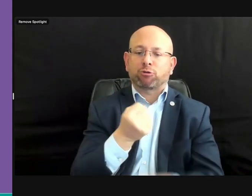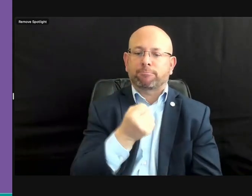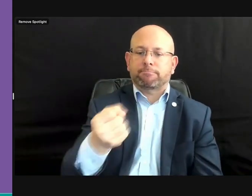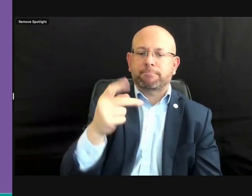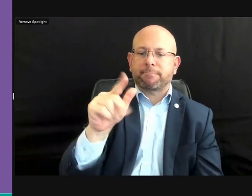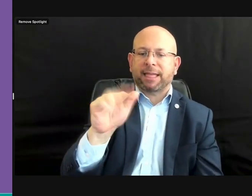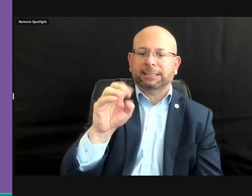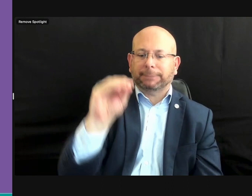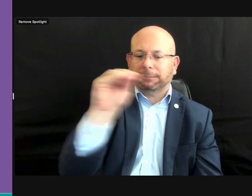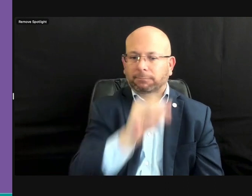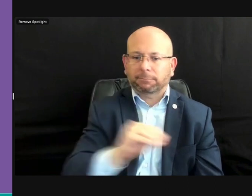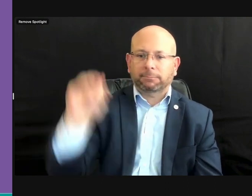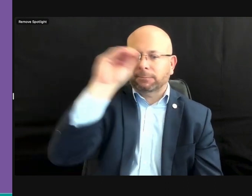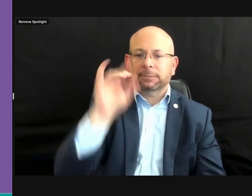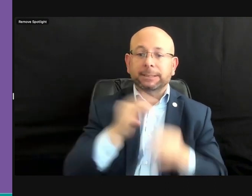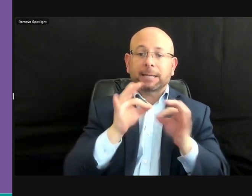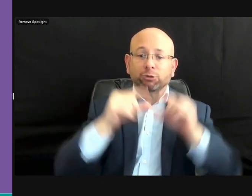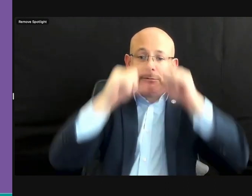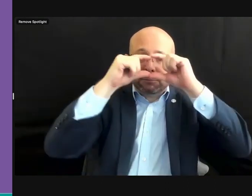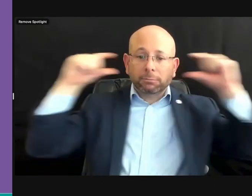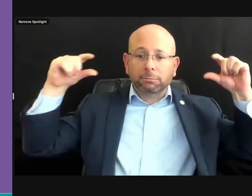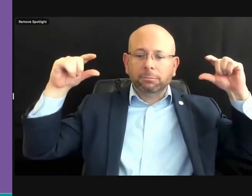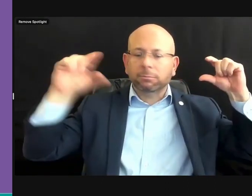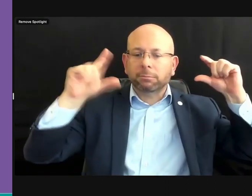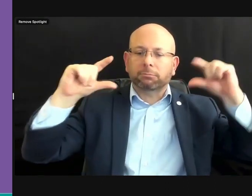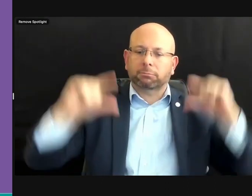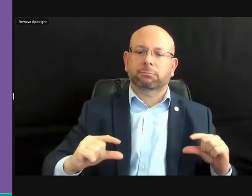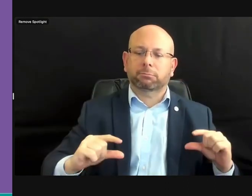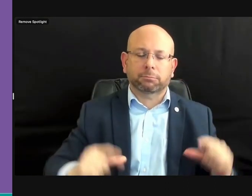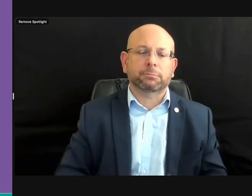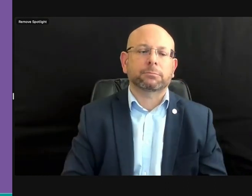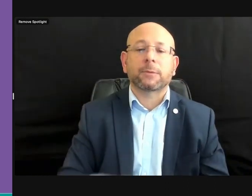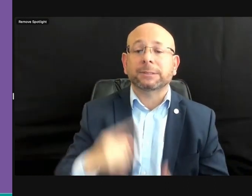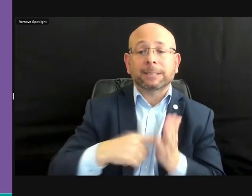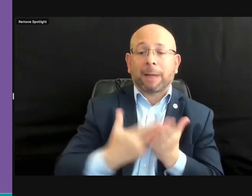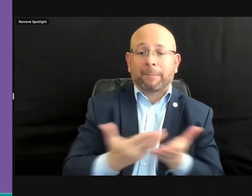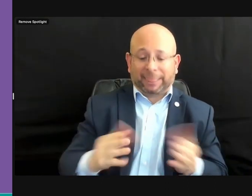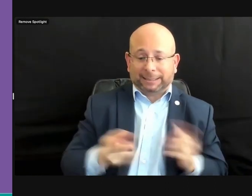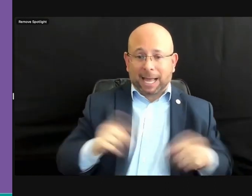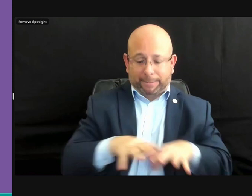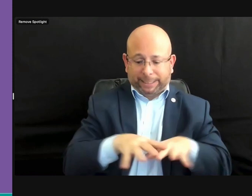It also stipulates placement to make sure that it isn't on a vital part of the screen and, if there is something important